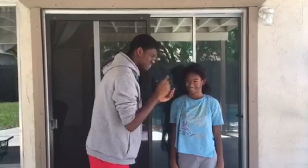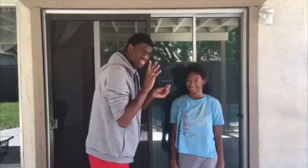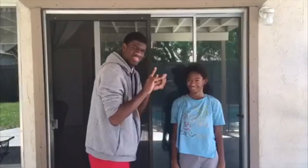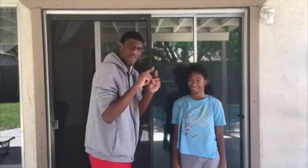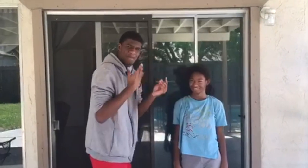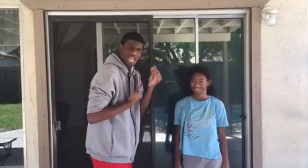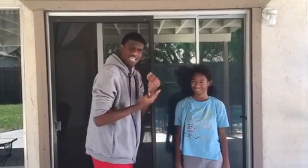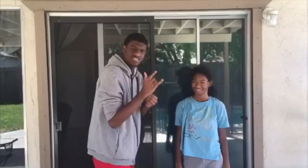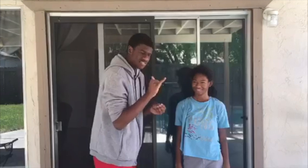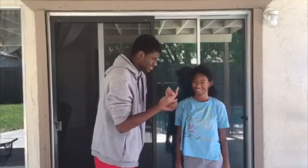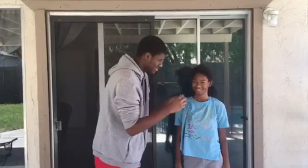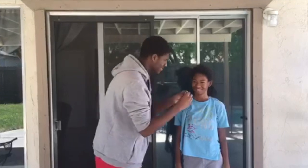The penny got stuck on my hand here.